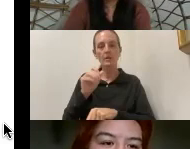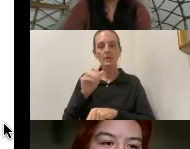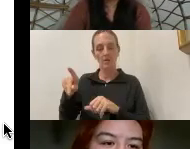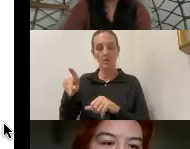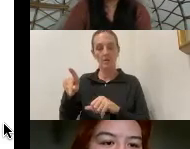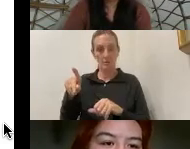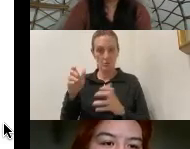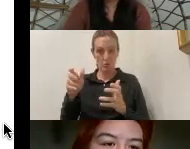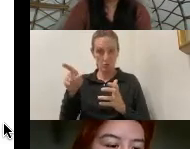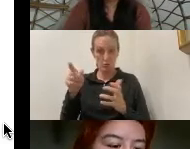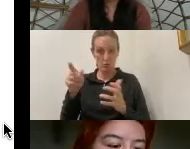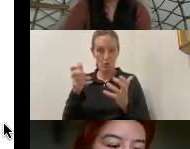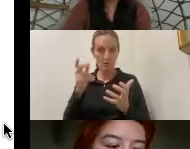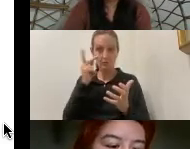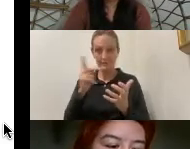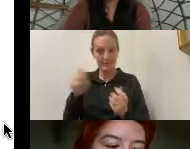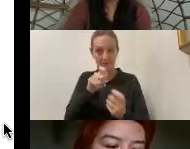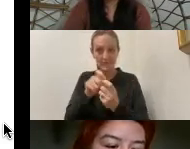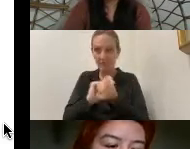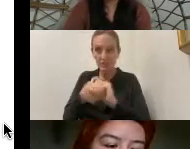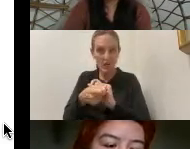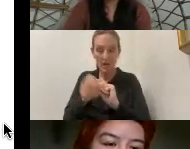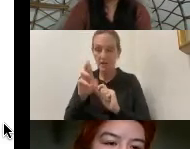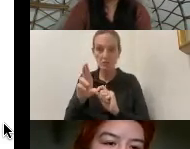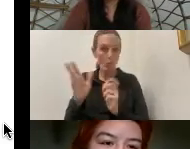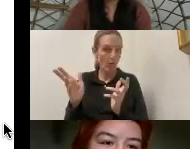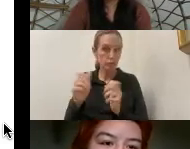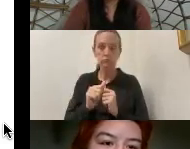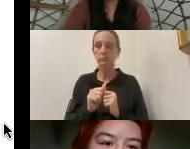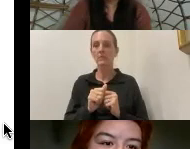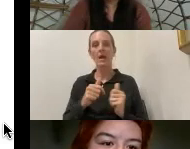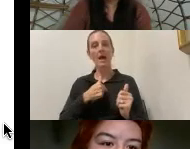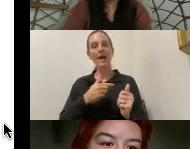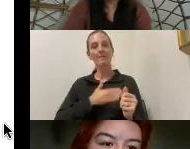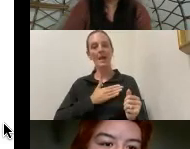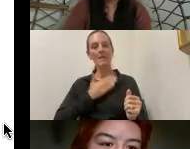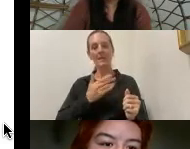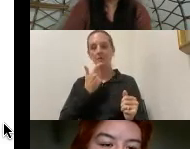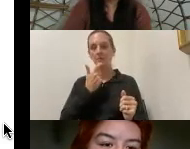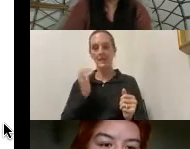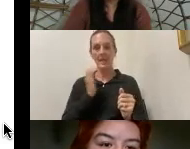Kwikws/Elizabeth (Eliza) Peters: I'm very pleased to say that our health team, our healthcare